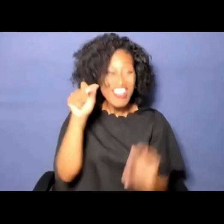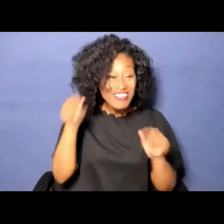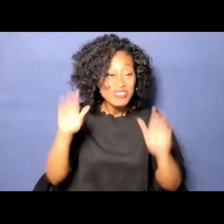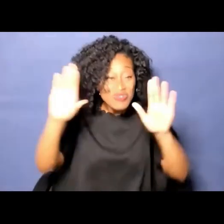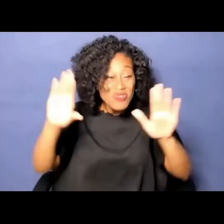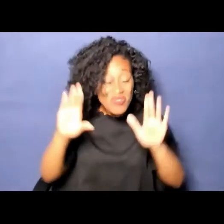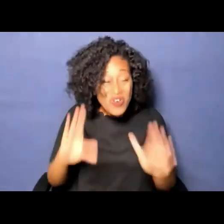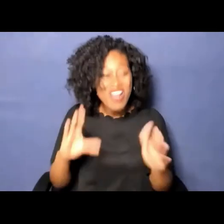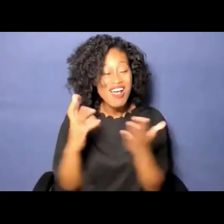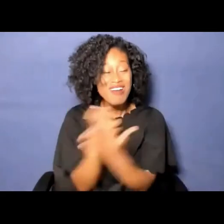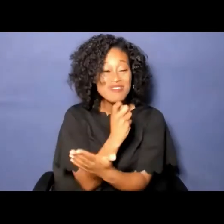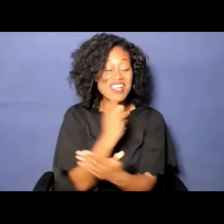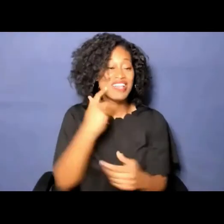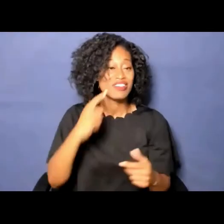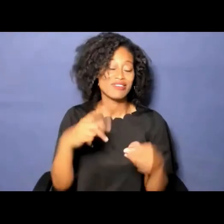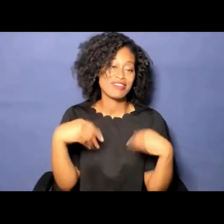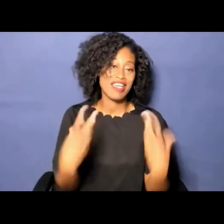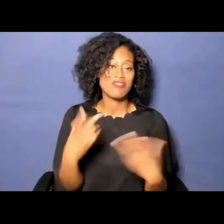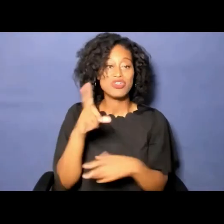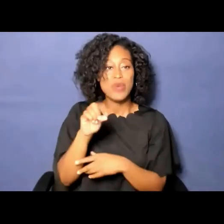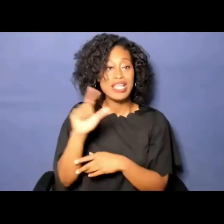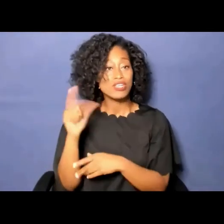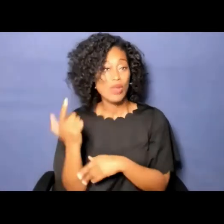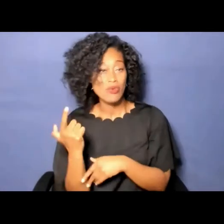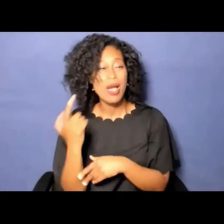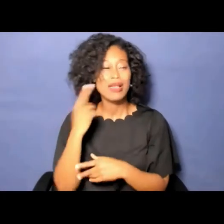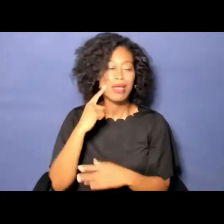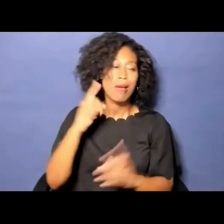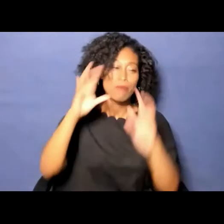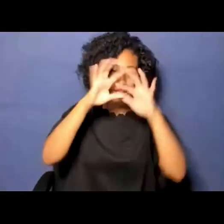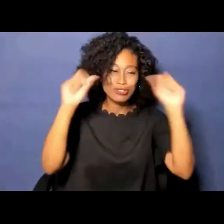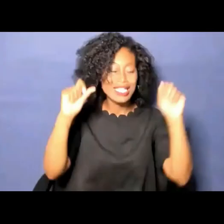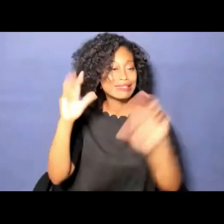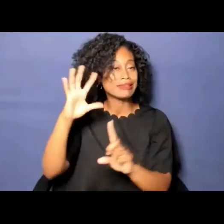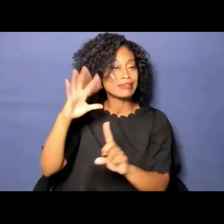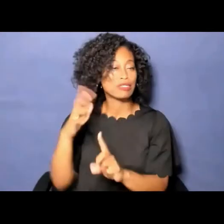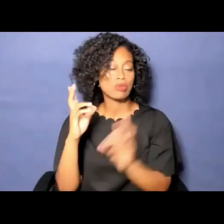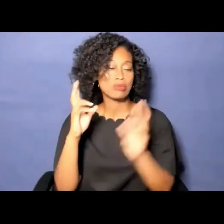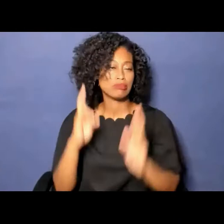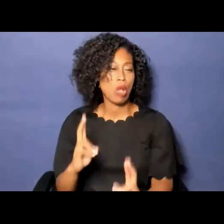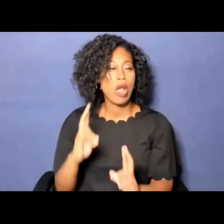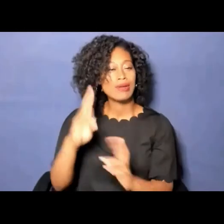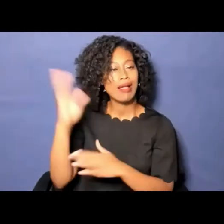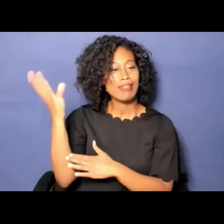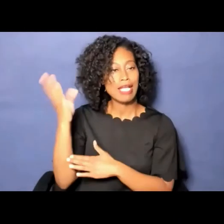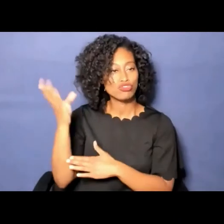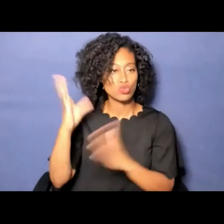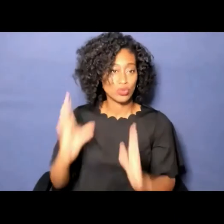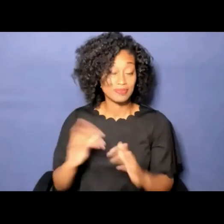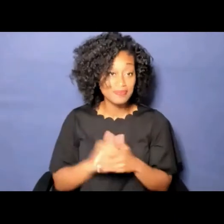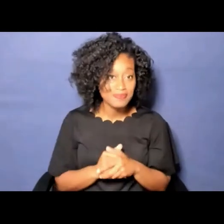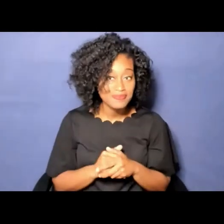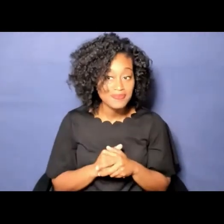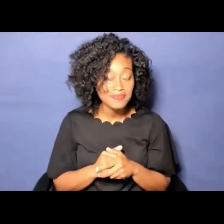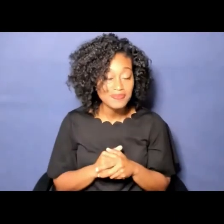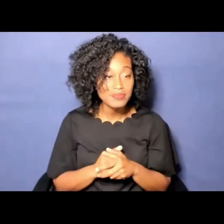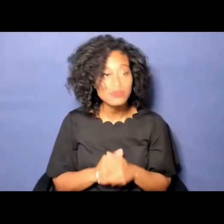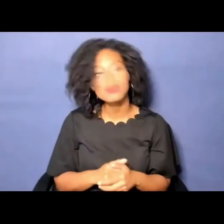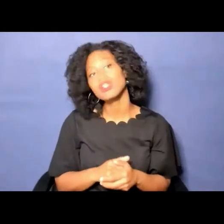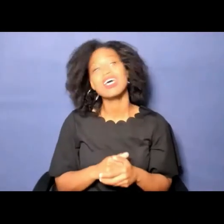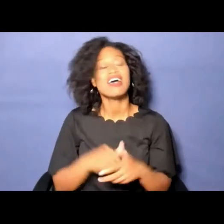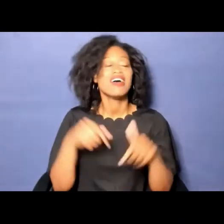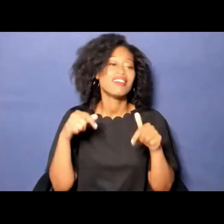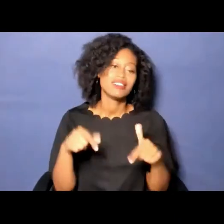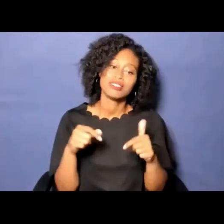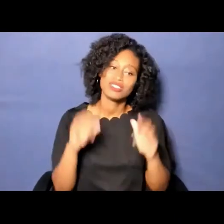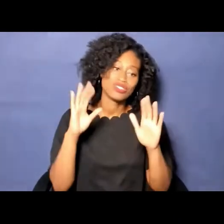this lecture. The Association is a great organization with extremely talented people